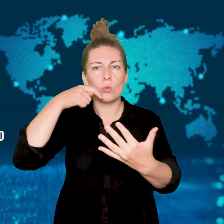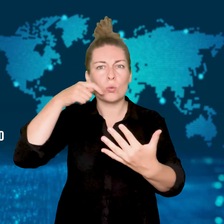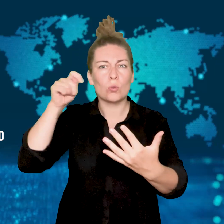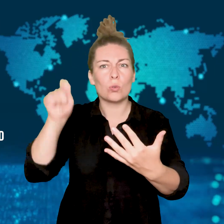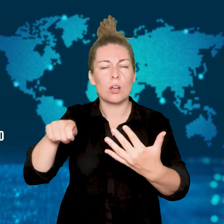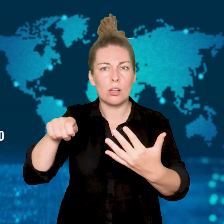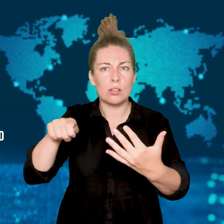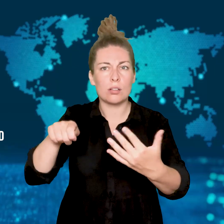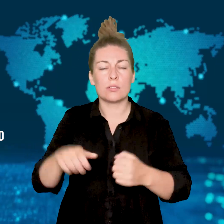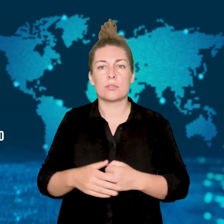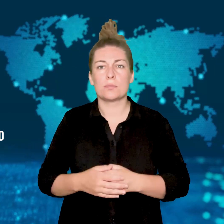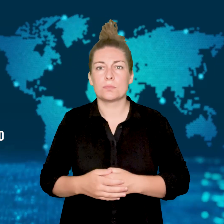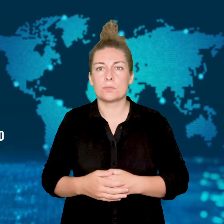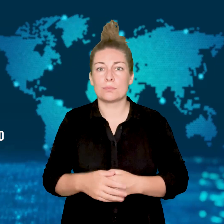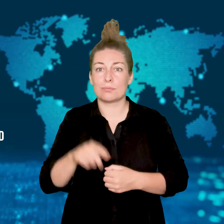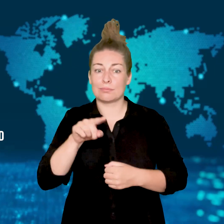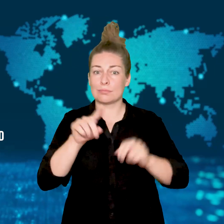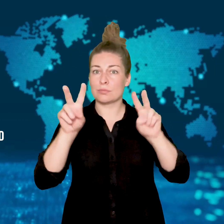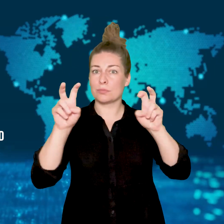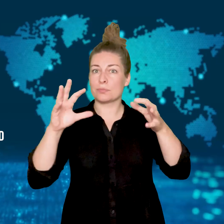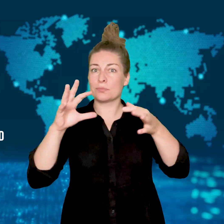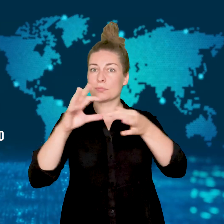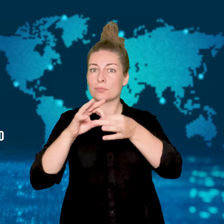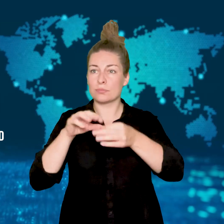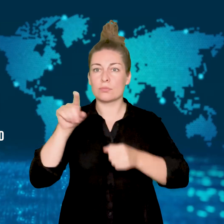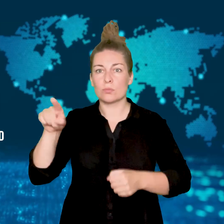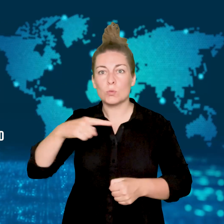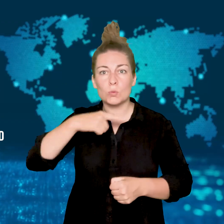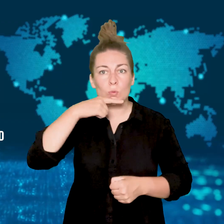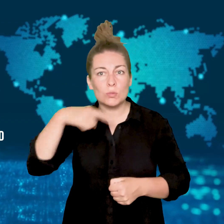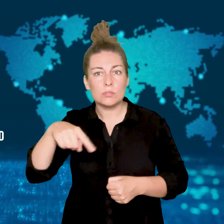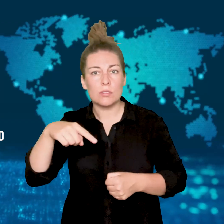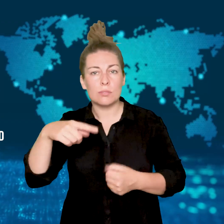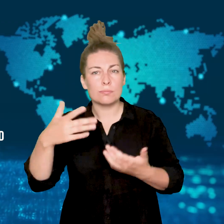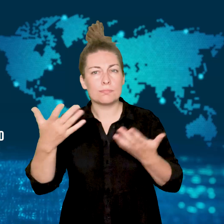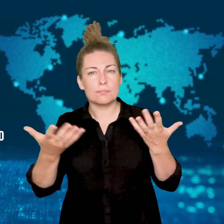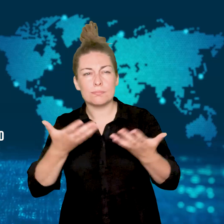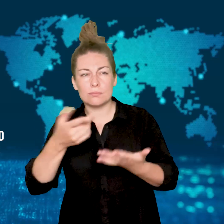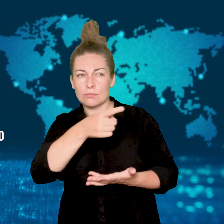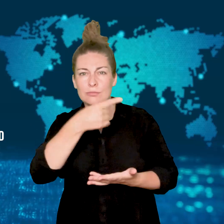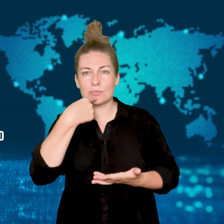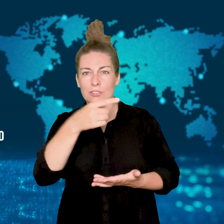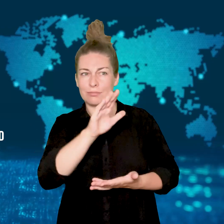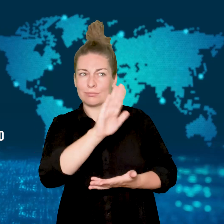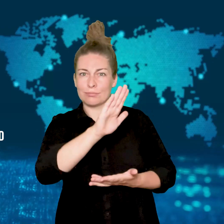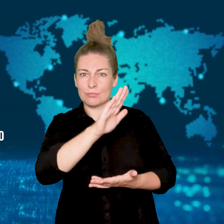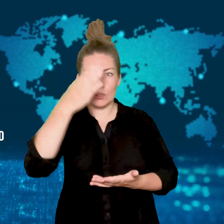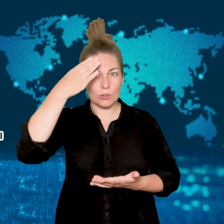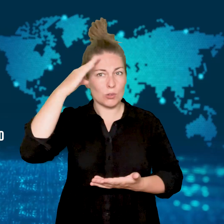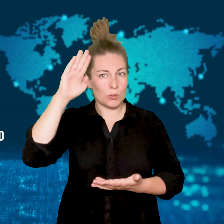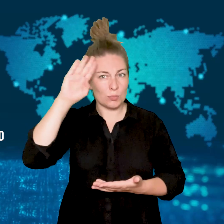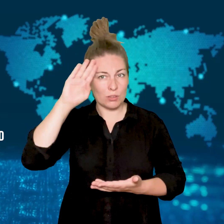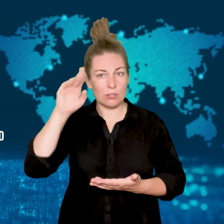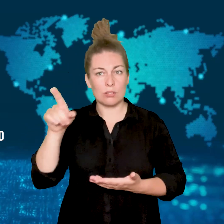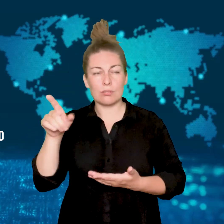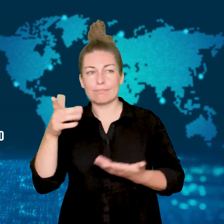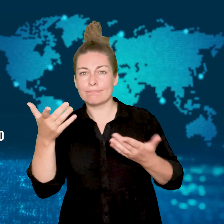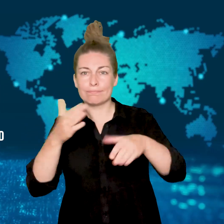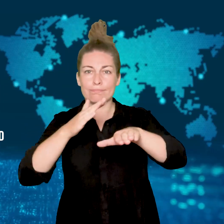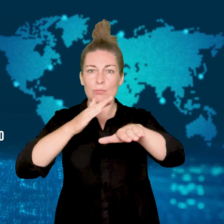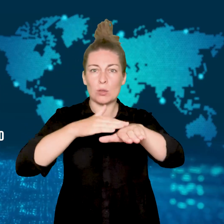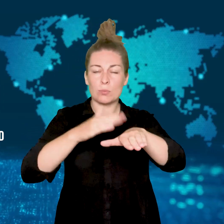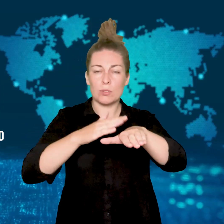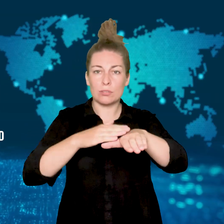Russia has not yet commented on Cuba's claims.